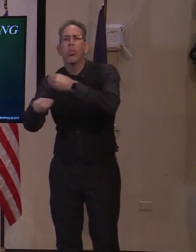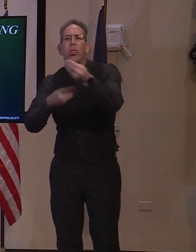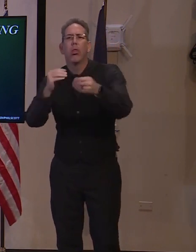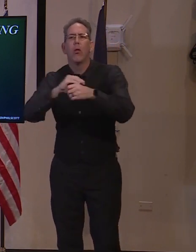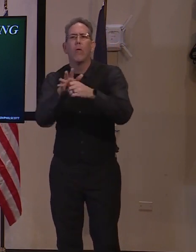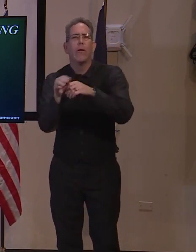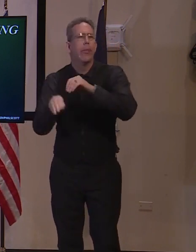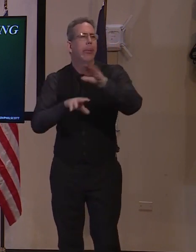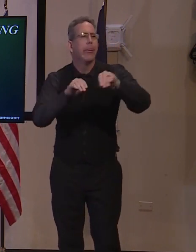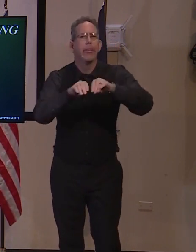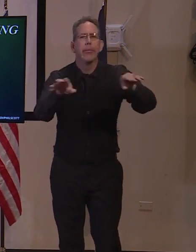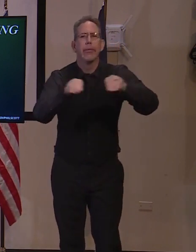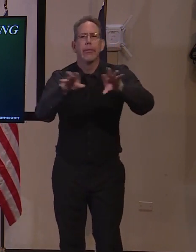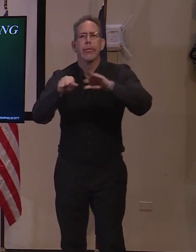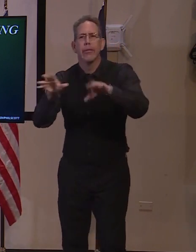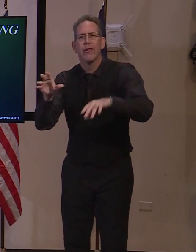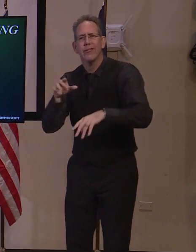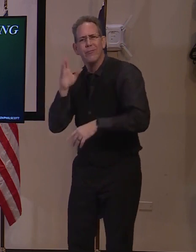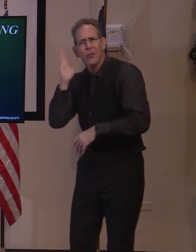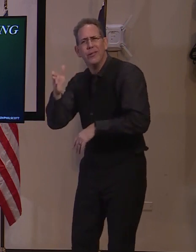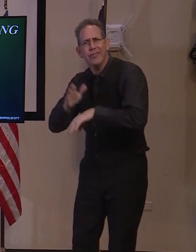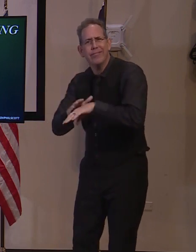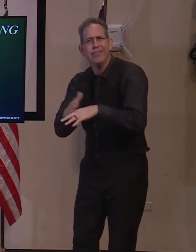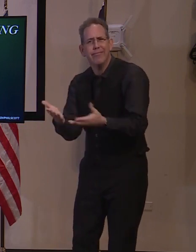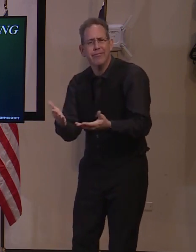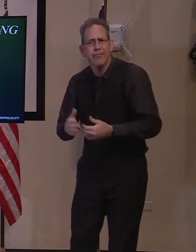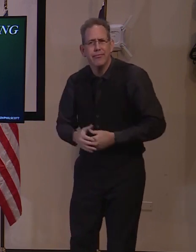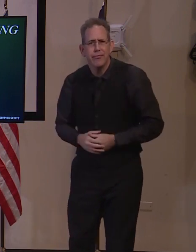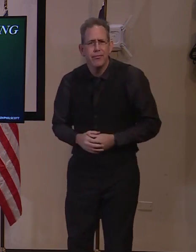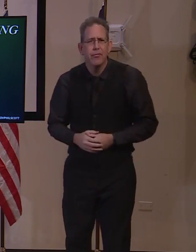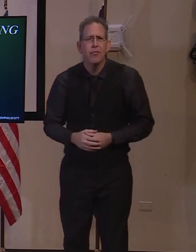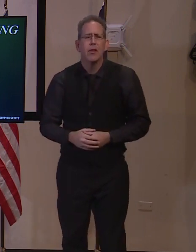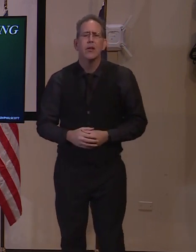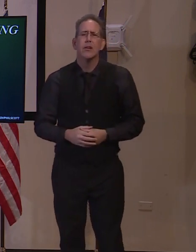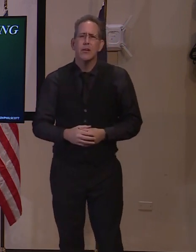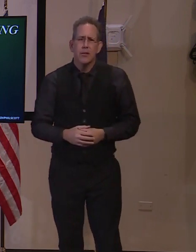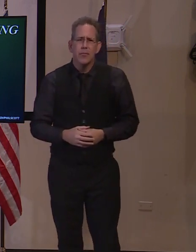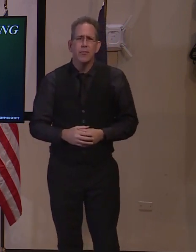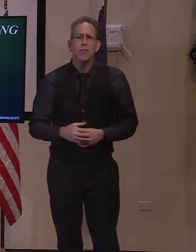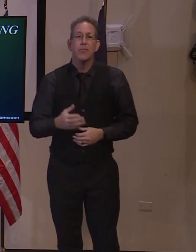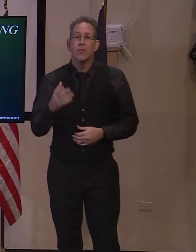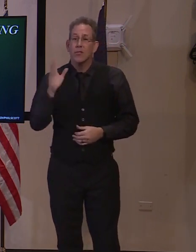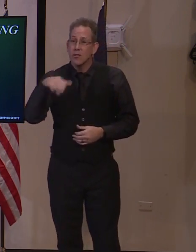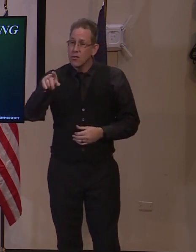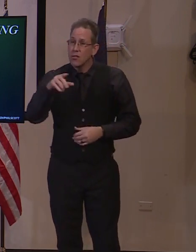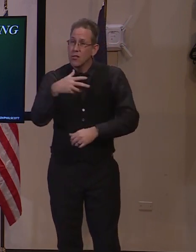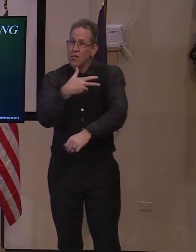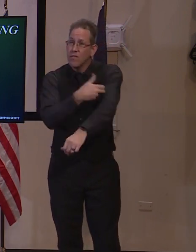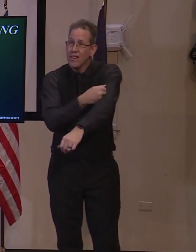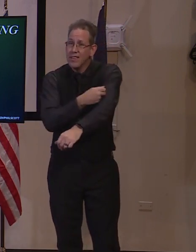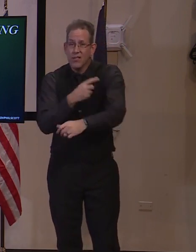reality is vaccines work, Which allowed those who are unvaccinated to do many